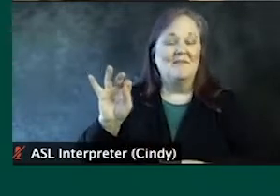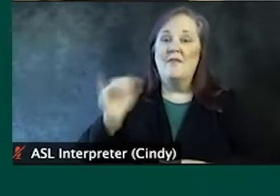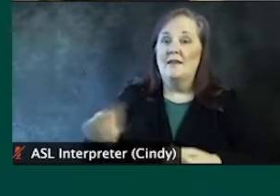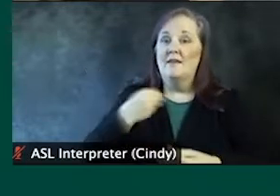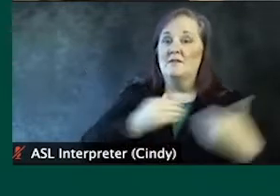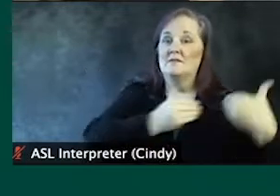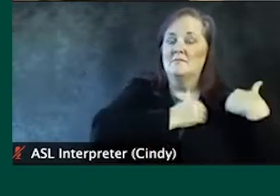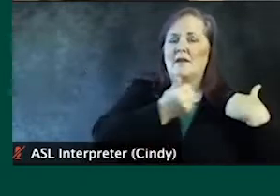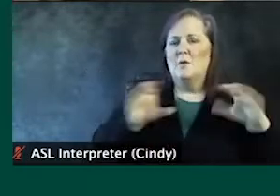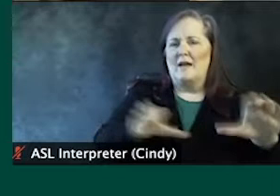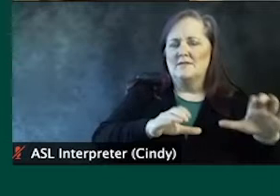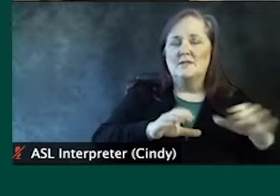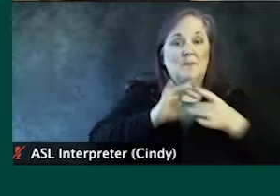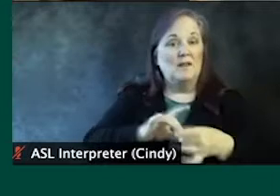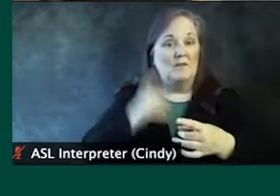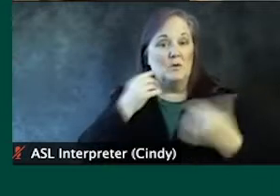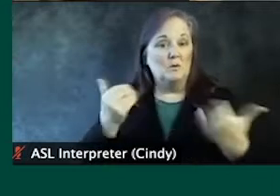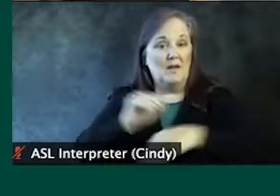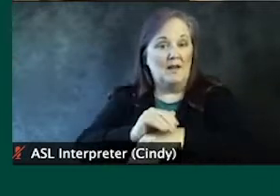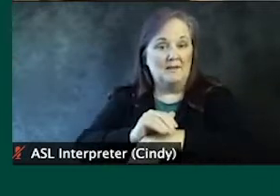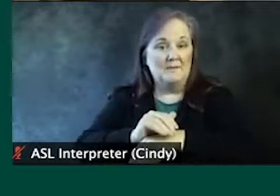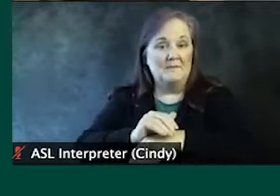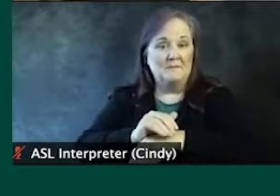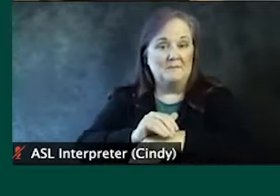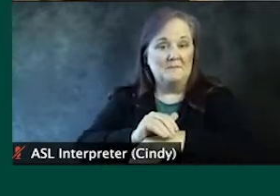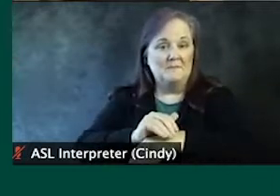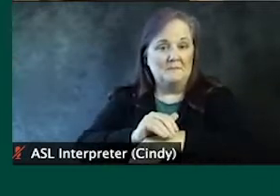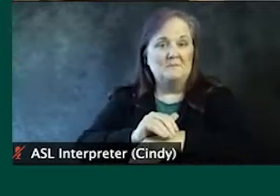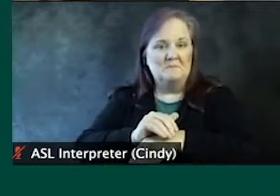of around 50 staff covering all aspects of the state budget.